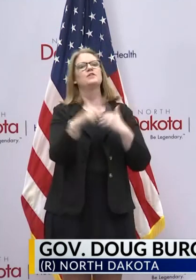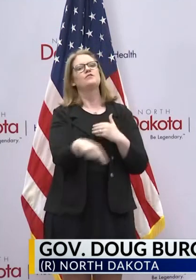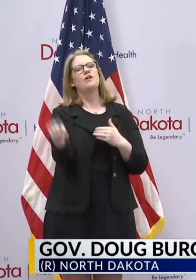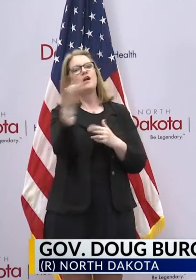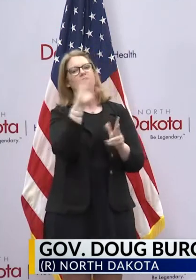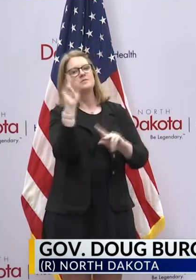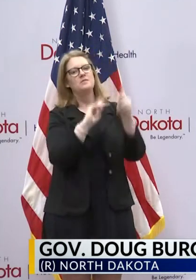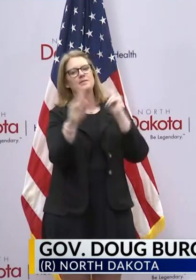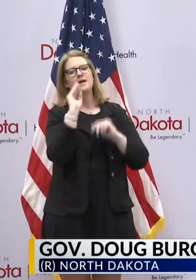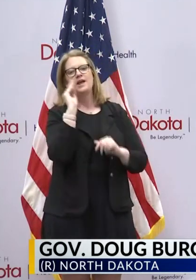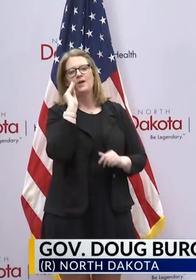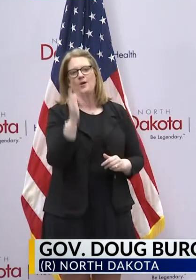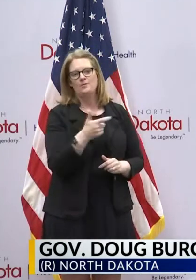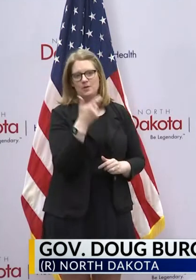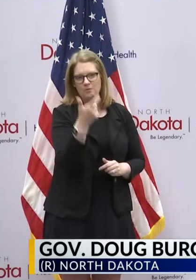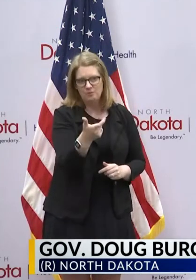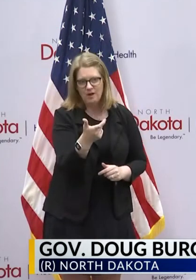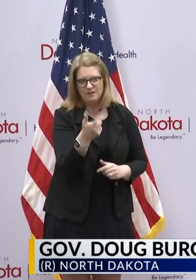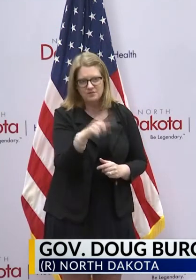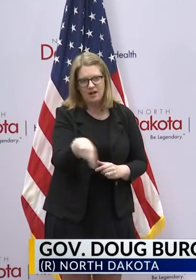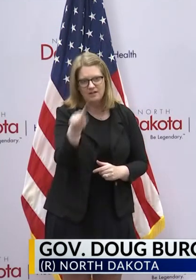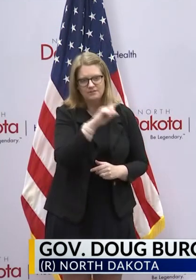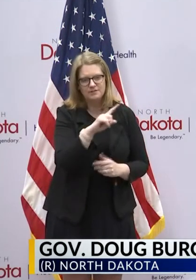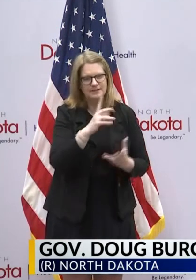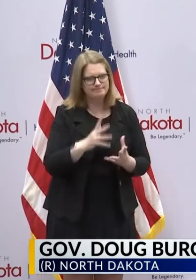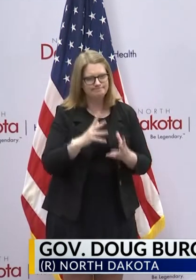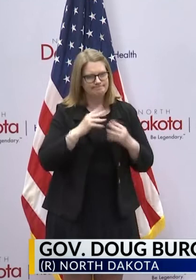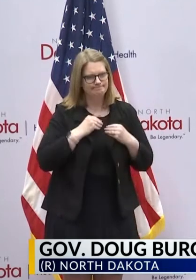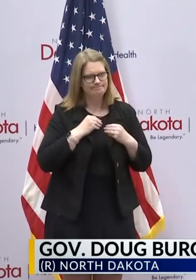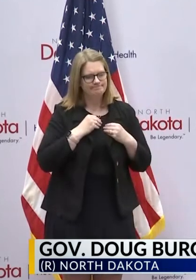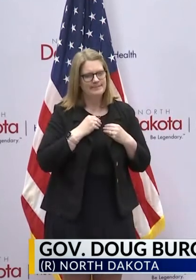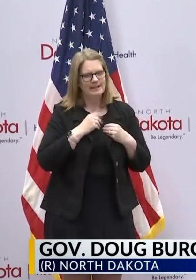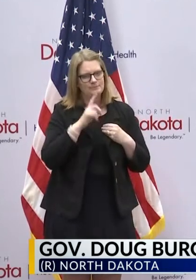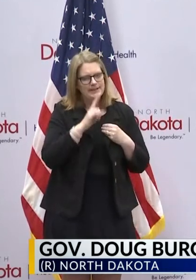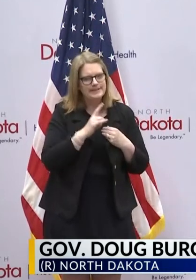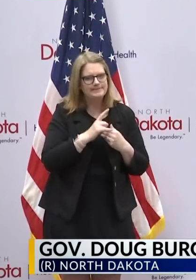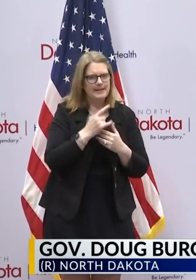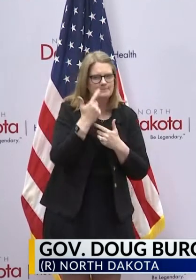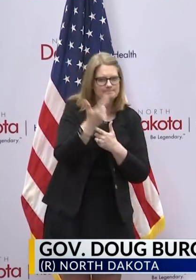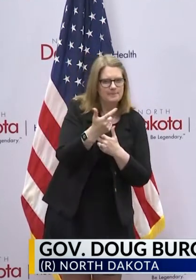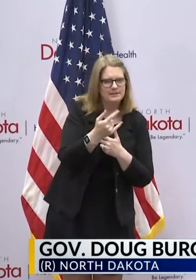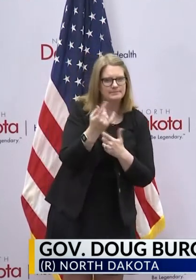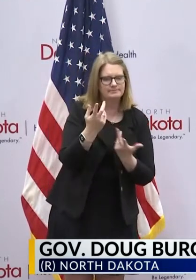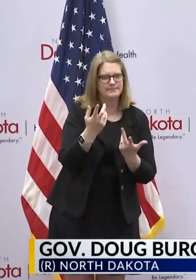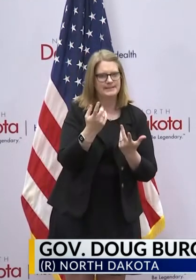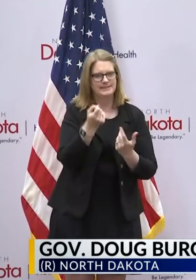THERE IS A KX NEWS SPECIAL REPORT. Governor Burgum: WE'RE GRATEFUL FOR ALL OF OUR VIEWERS